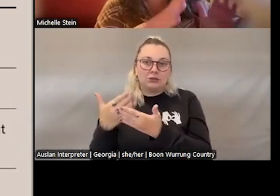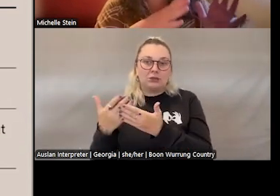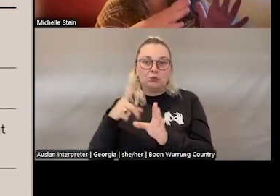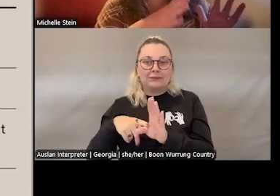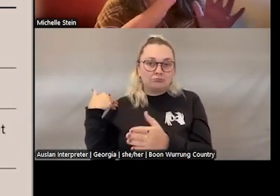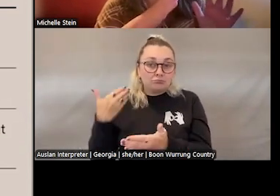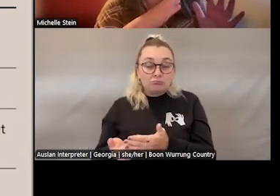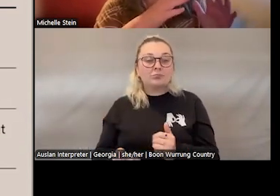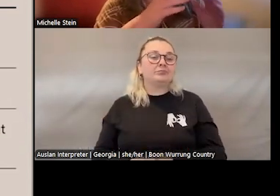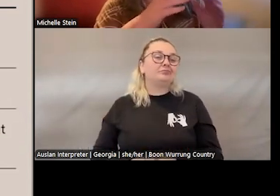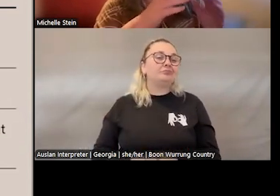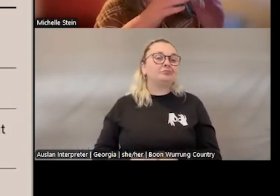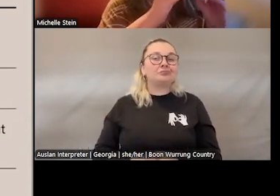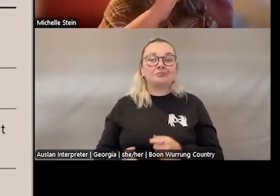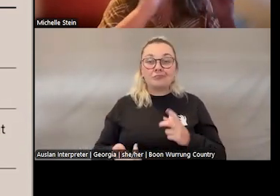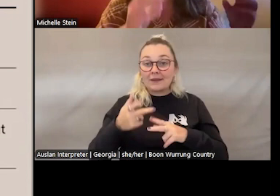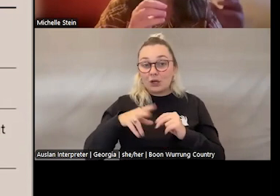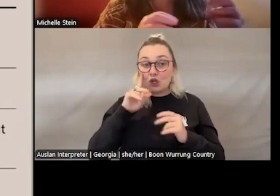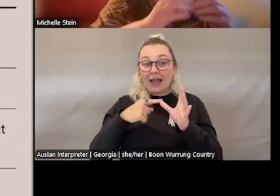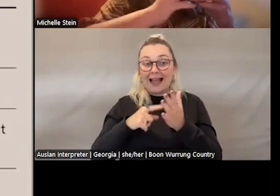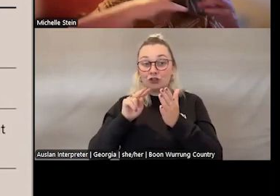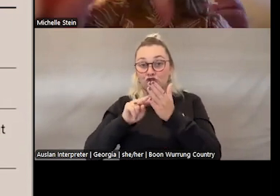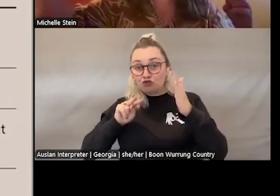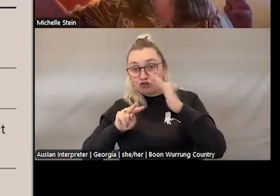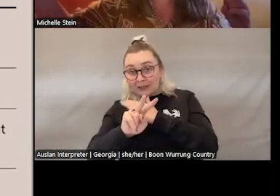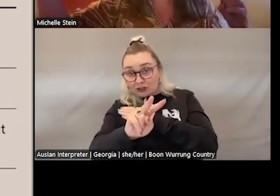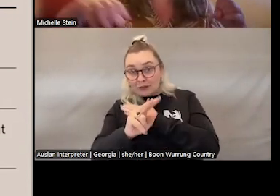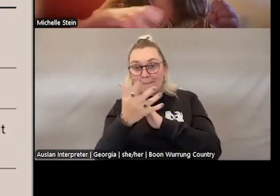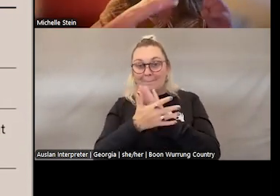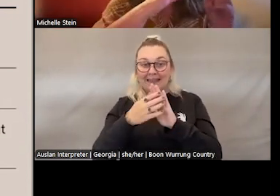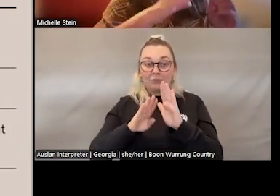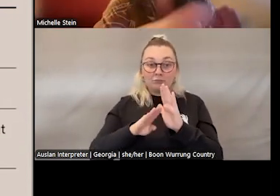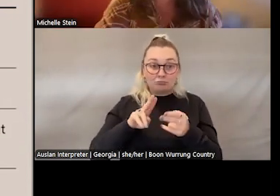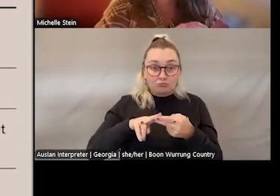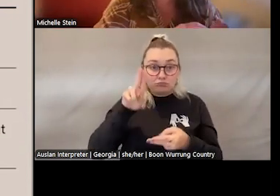If I'm looking at my giving trajectory, that is an increase in gifts, I would you compare the first